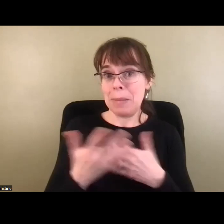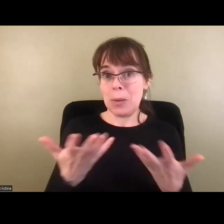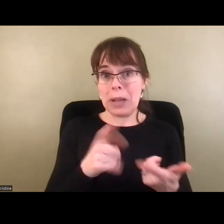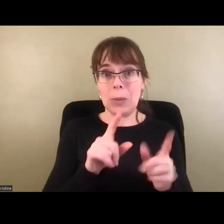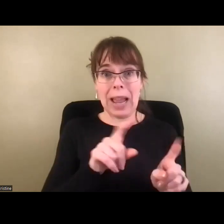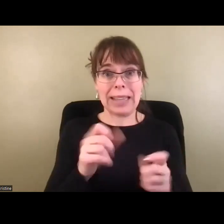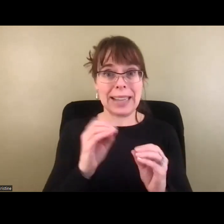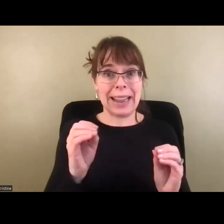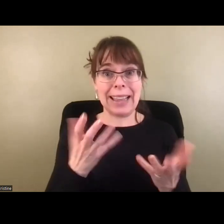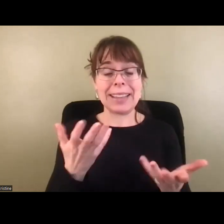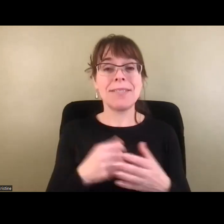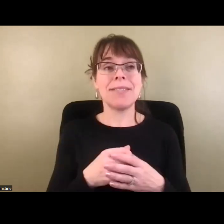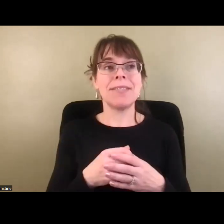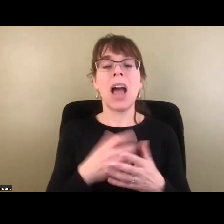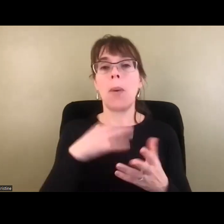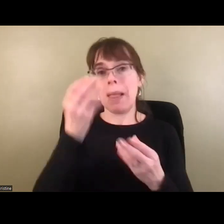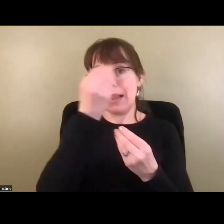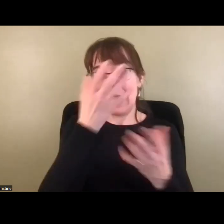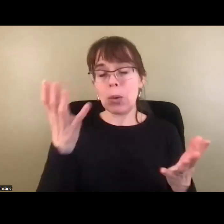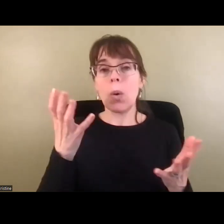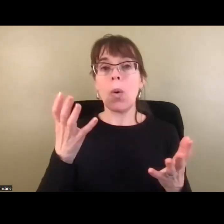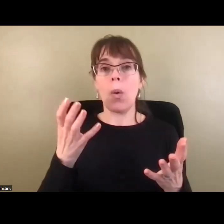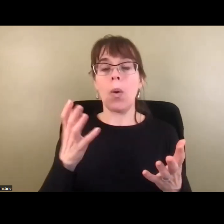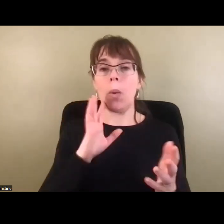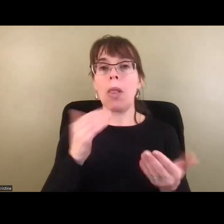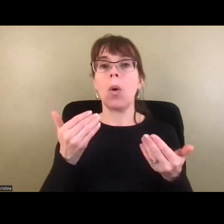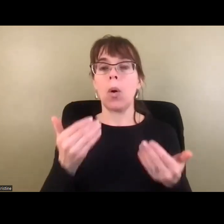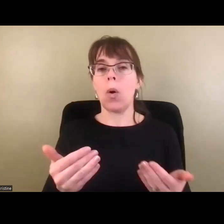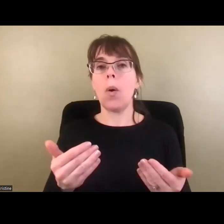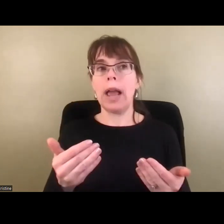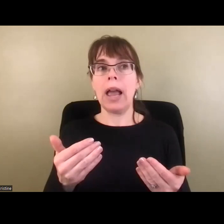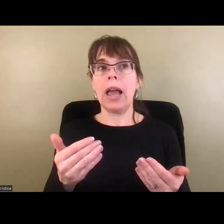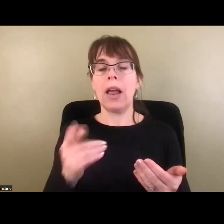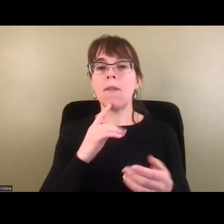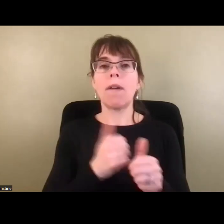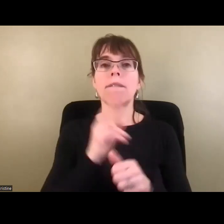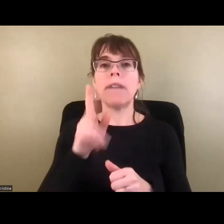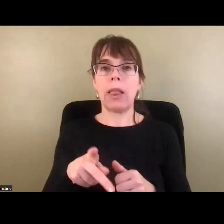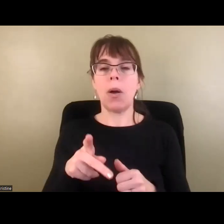And I will let you all know that we will go ahead and for the follow up email for folks